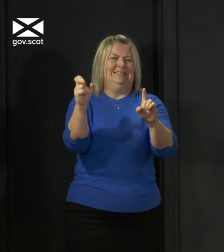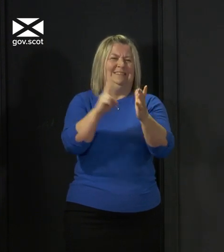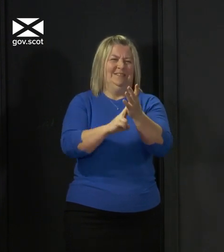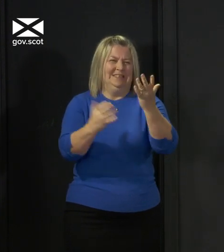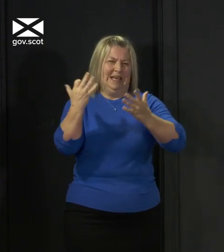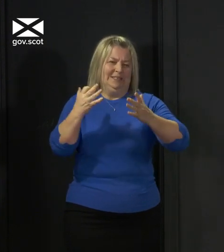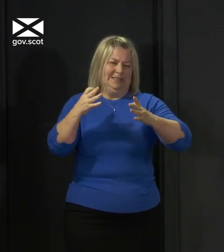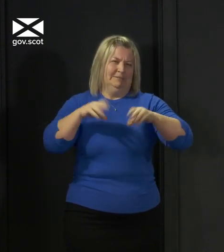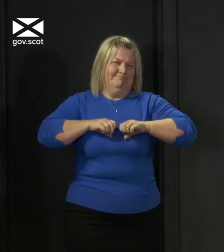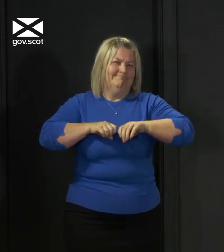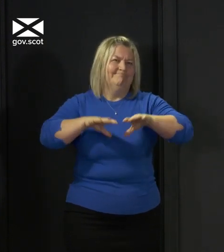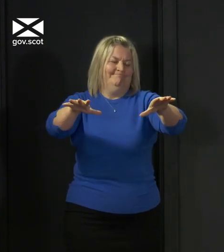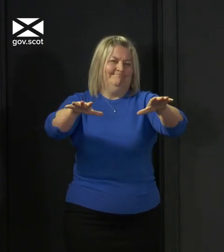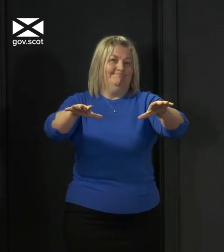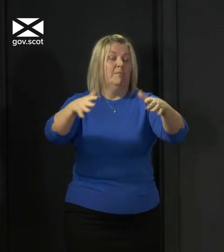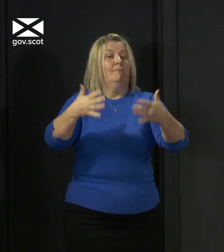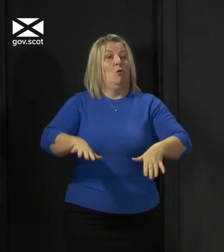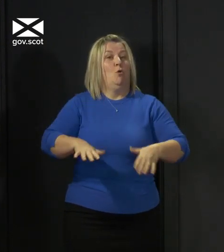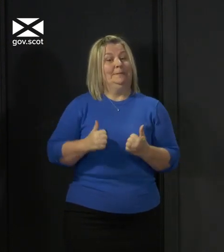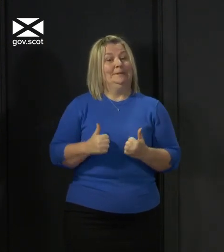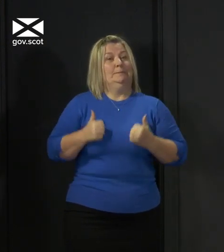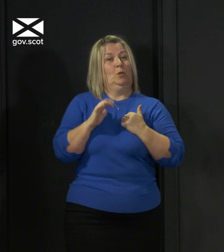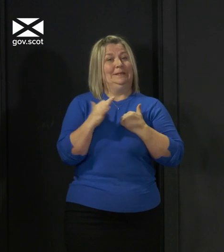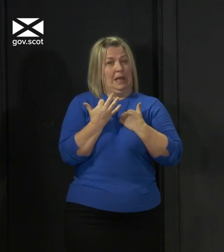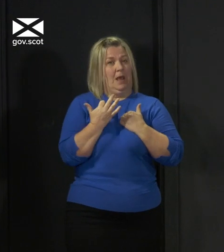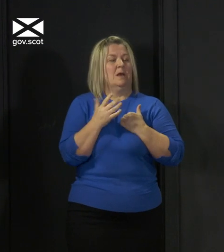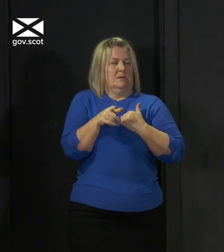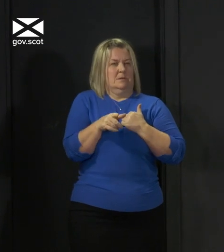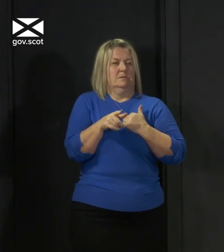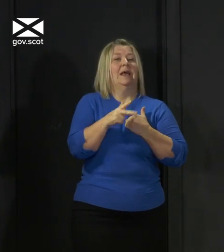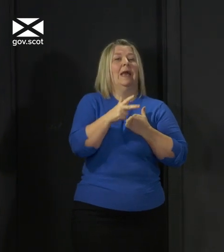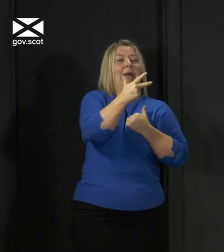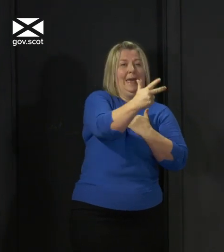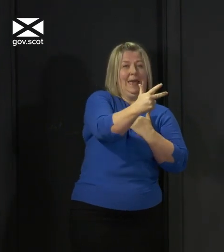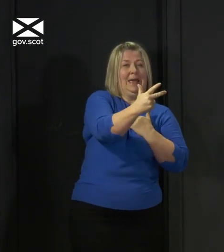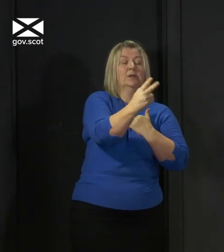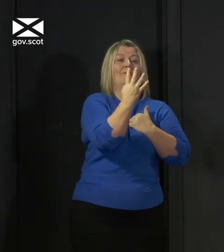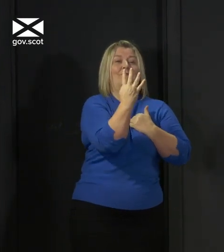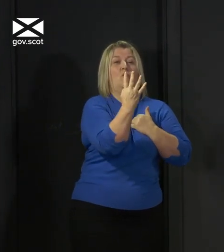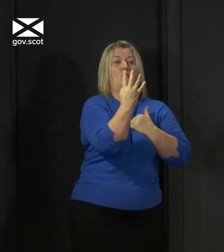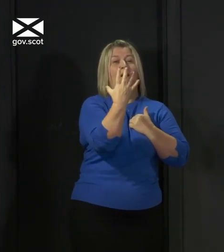Court this morning I can report that there have been 8450 positive cases